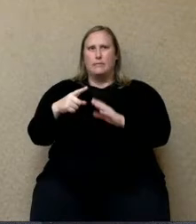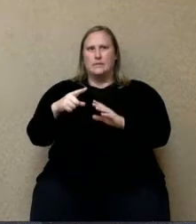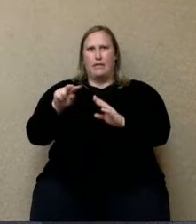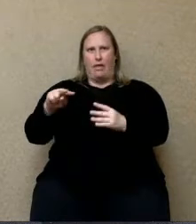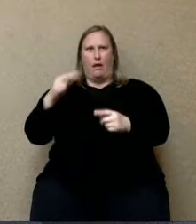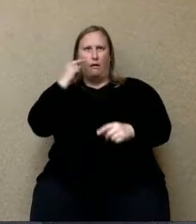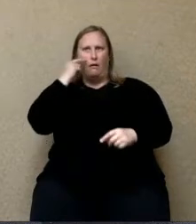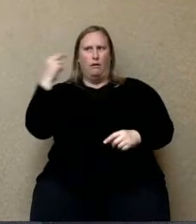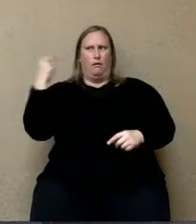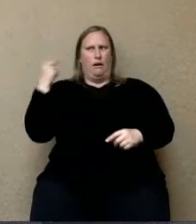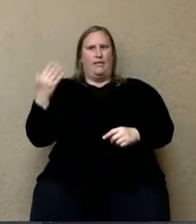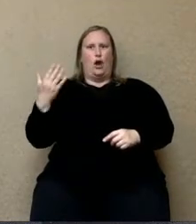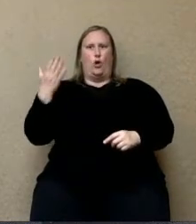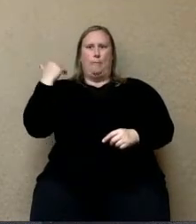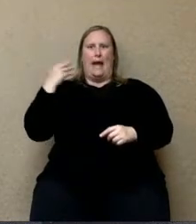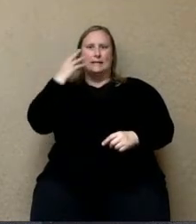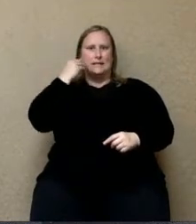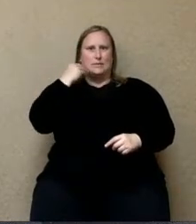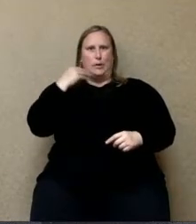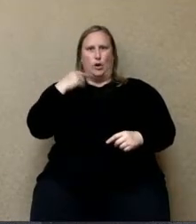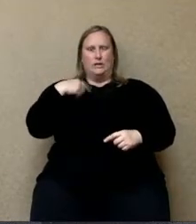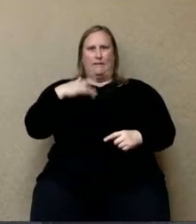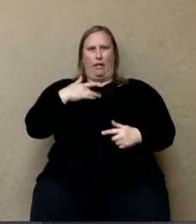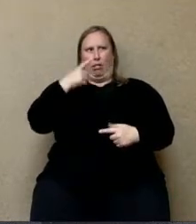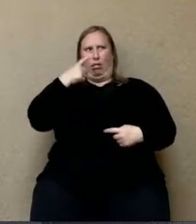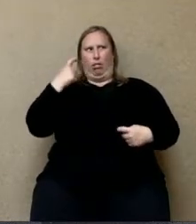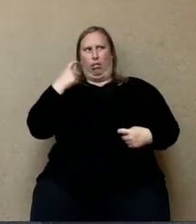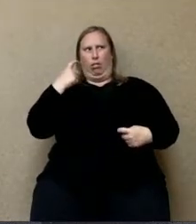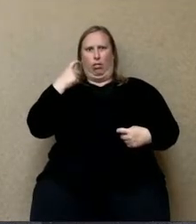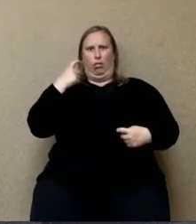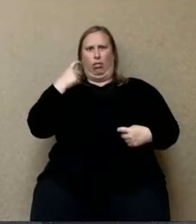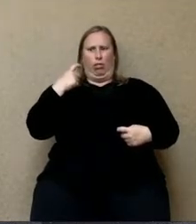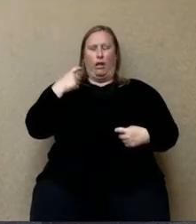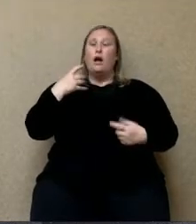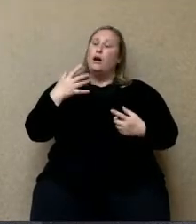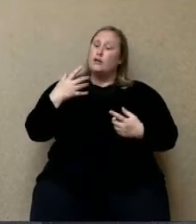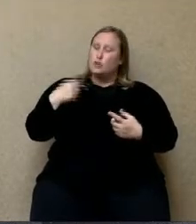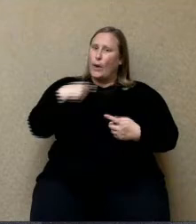So, I was explaining that to staff as we were doing it. You know, you have to be very patient.